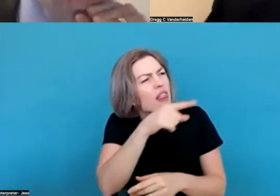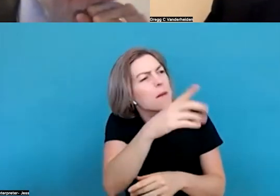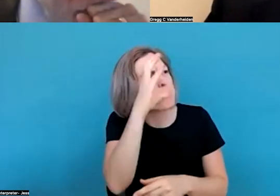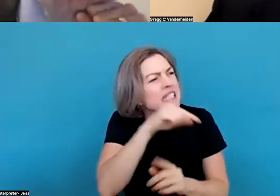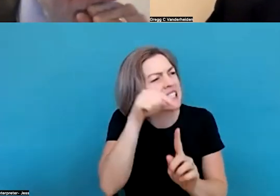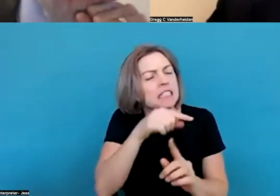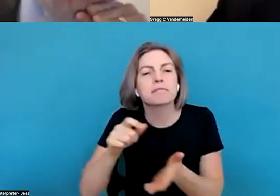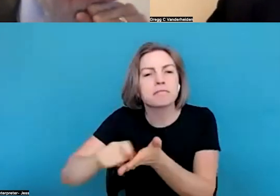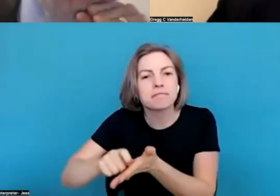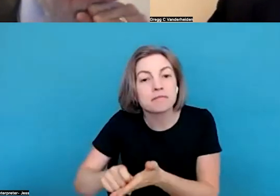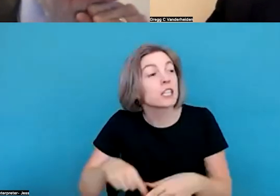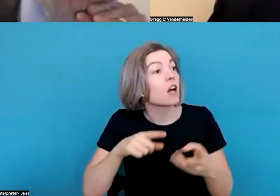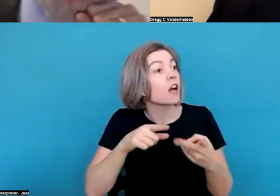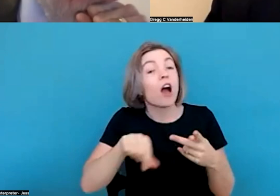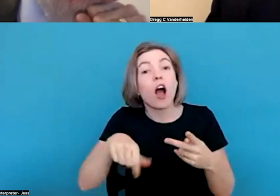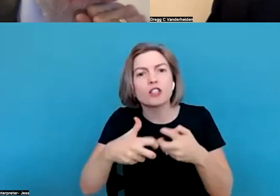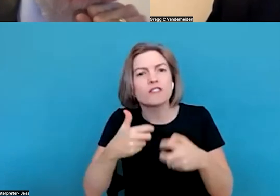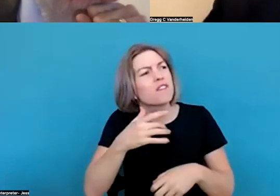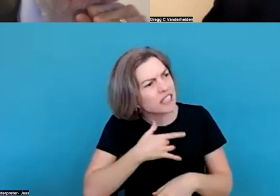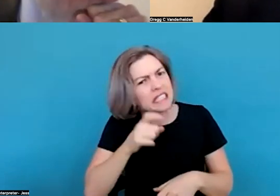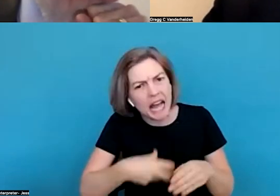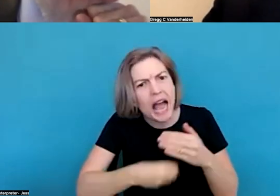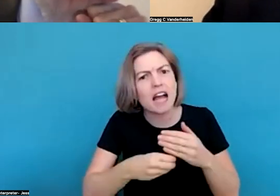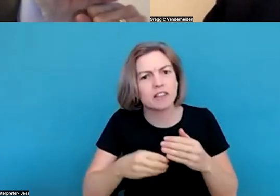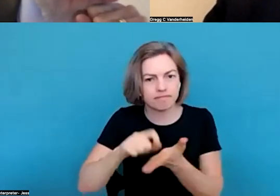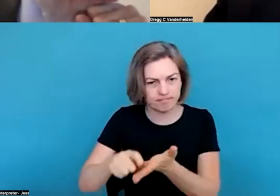should be covered, or things that we need to do, because at the end of the day, we're going